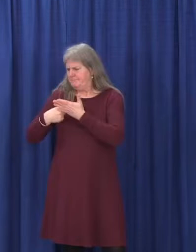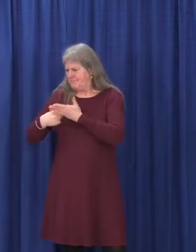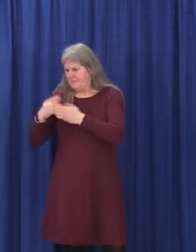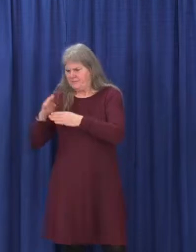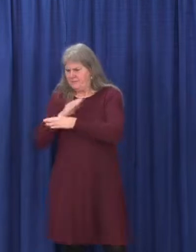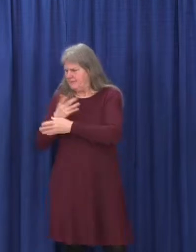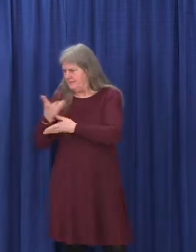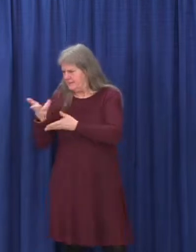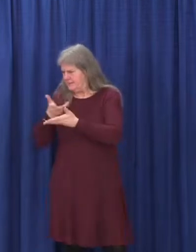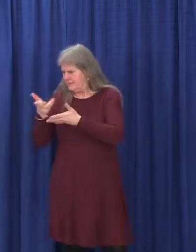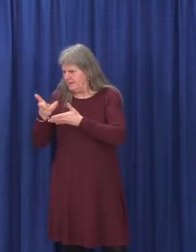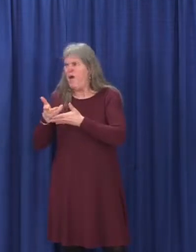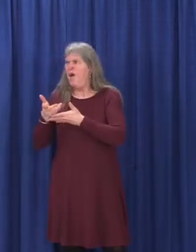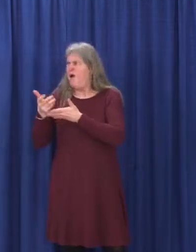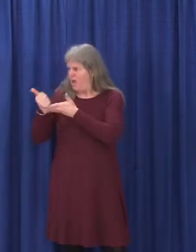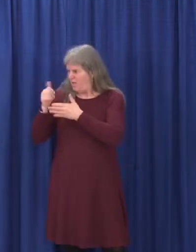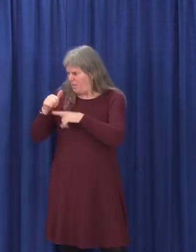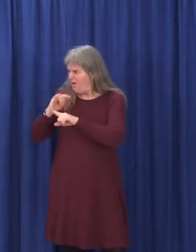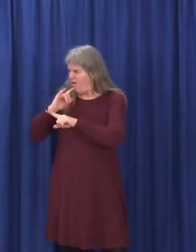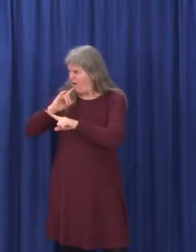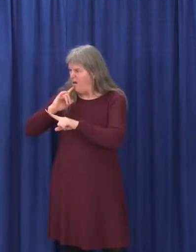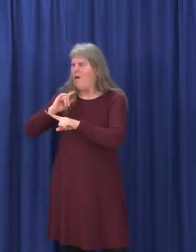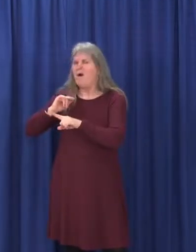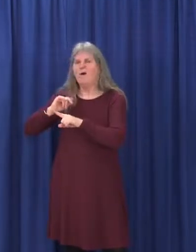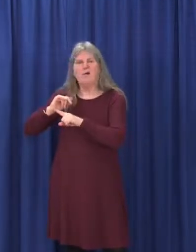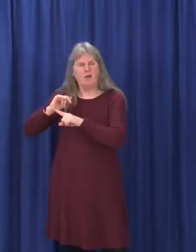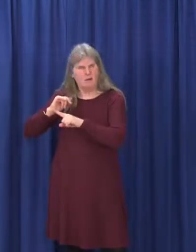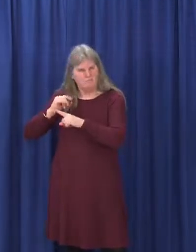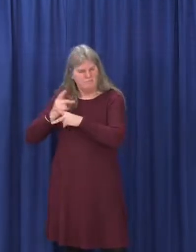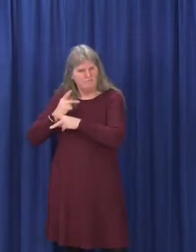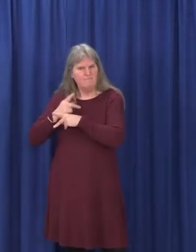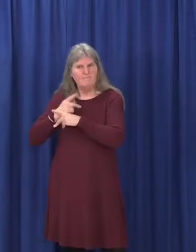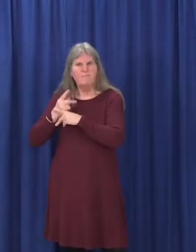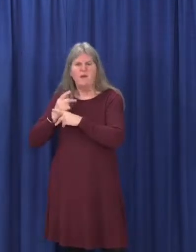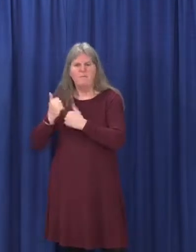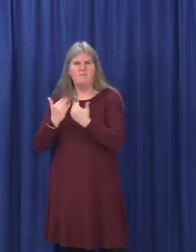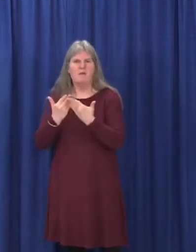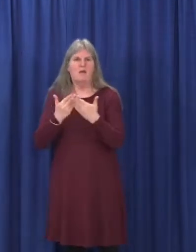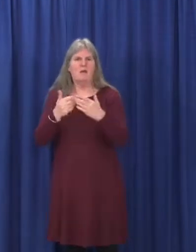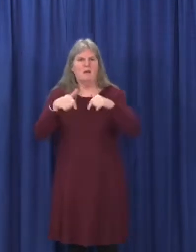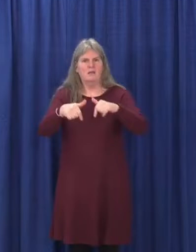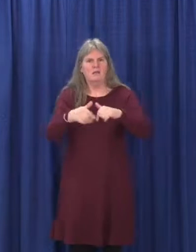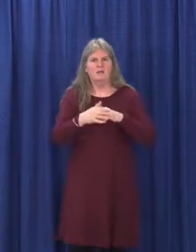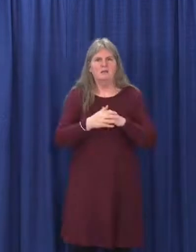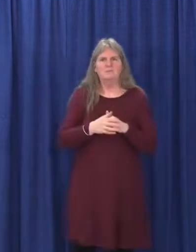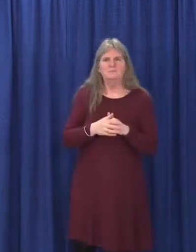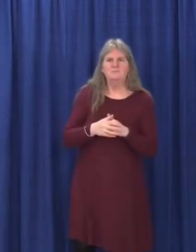would be helpful. We've continued, of course, to monitor what was happening here in the Yukon, and what recommendations were